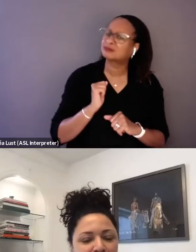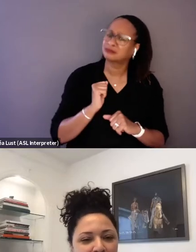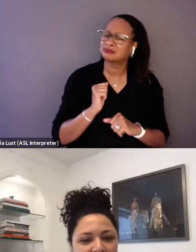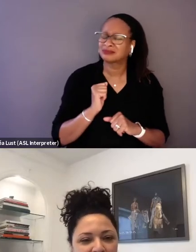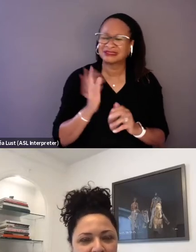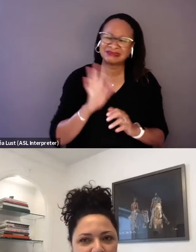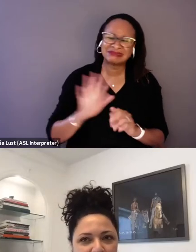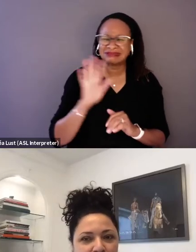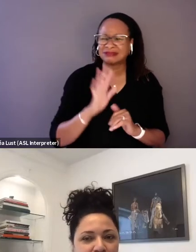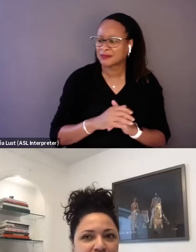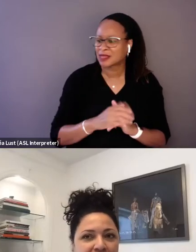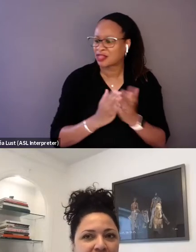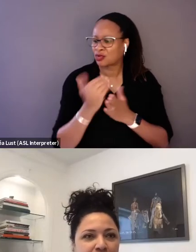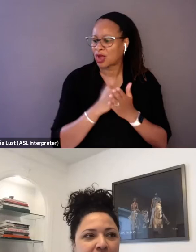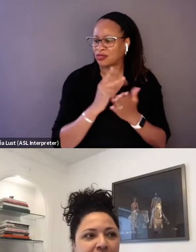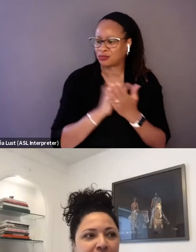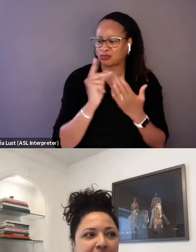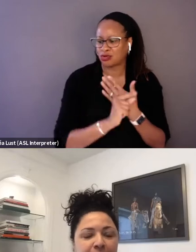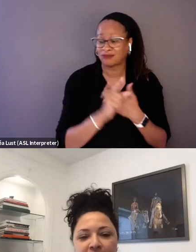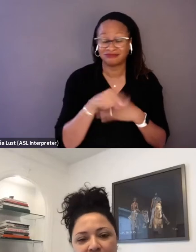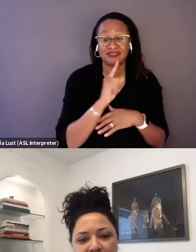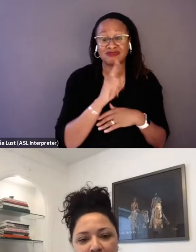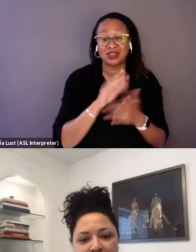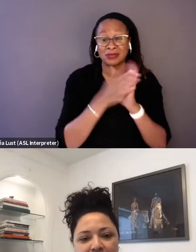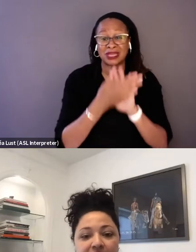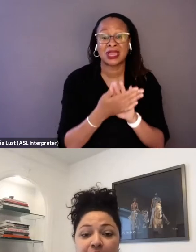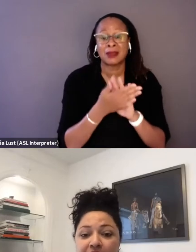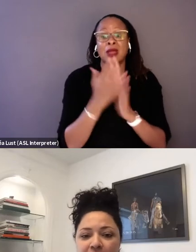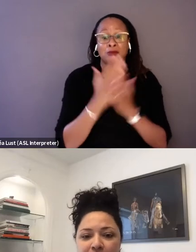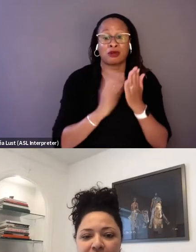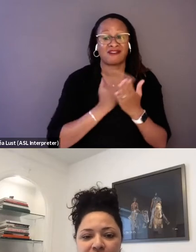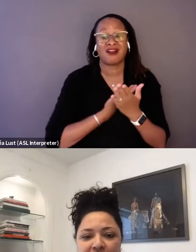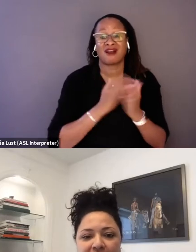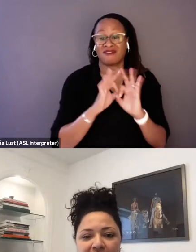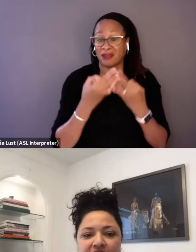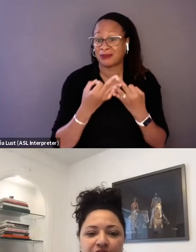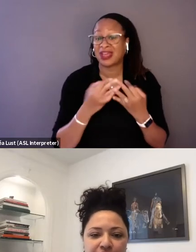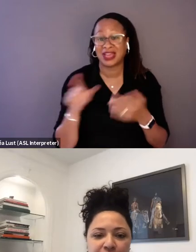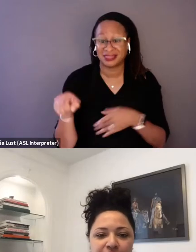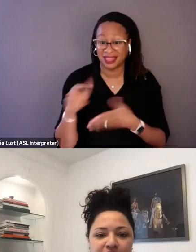throughout the show, they really became a part of our family and they would help us find other folks,